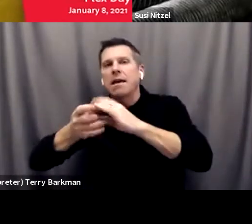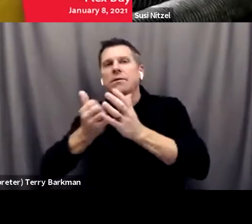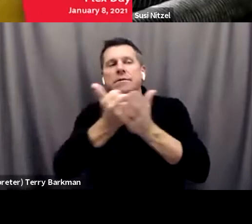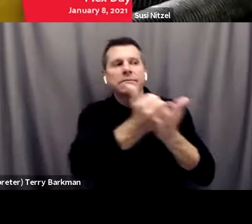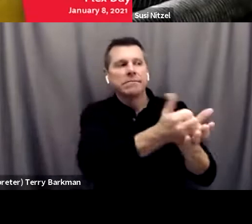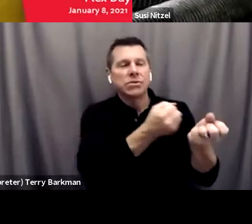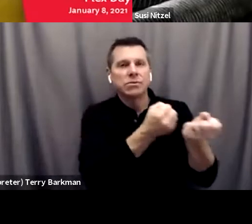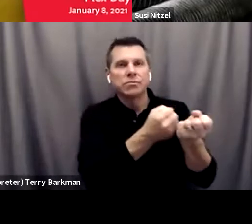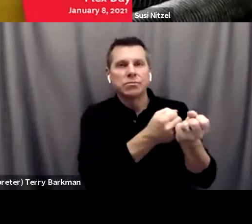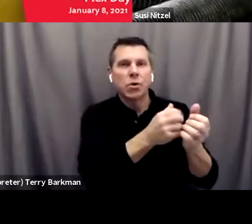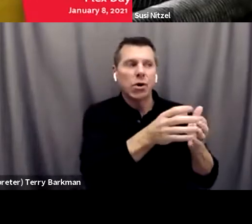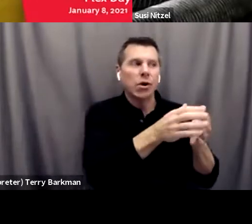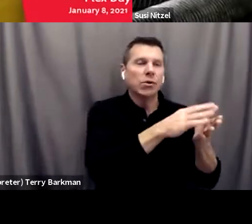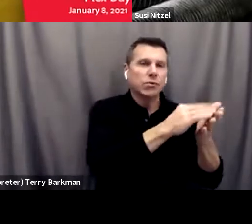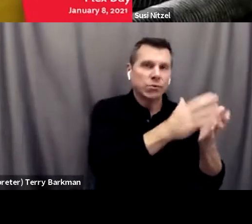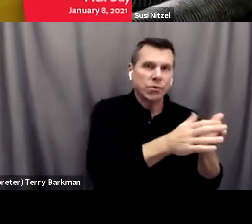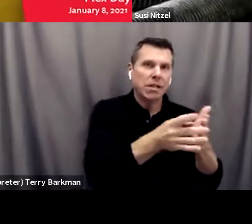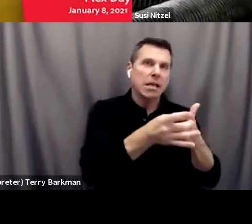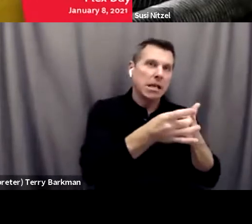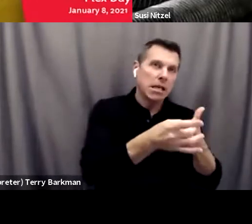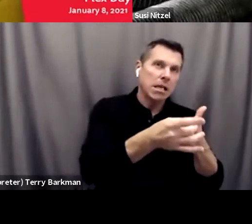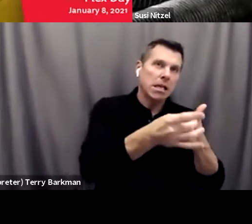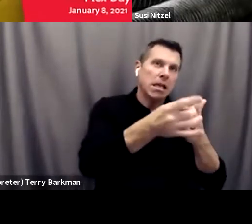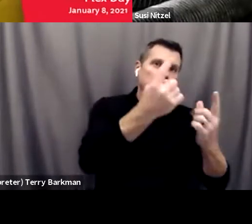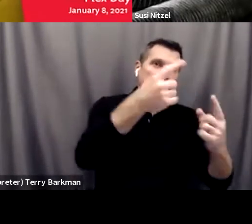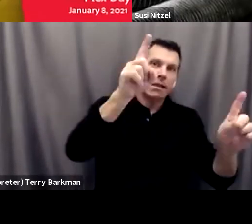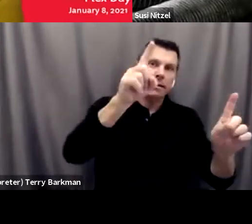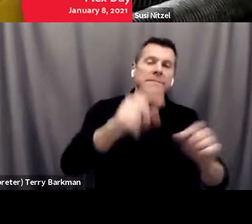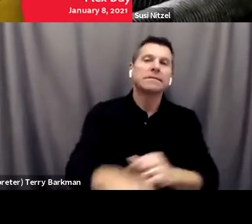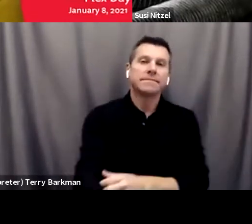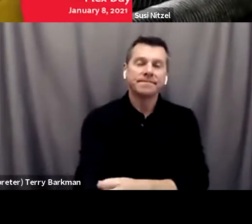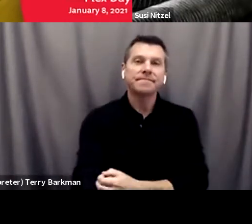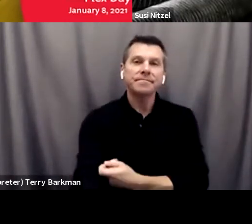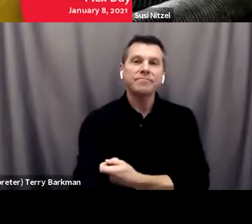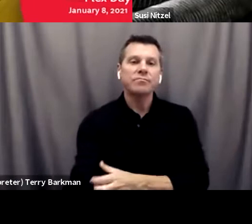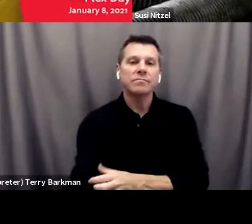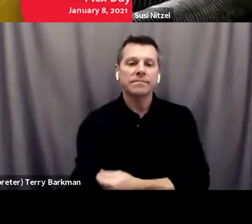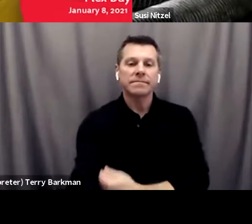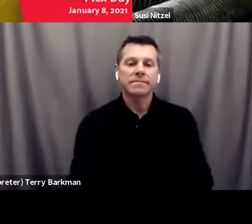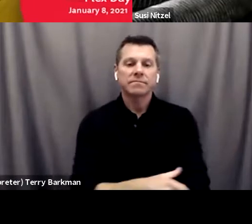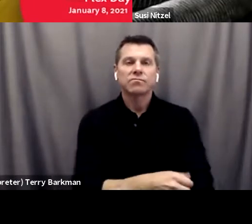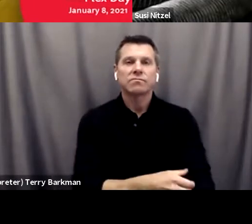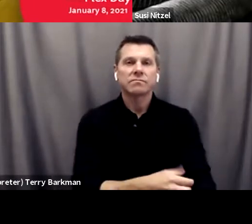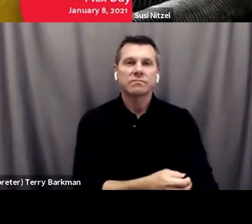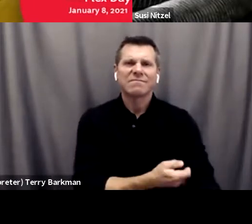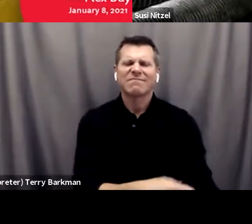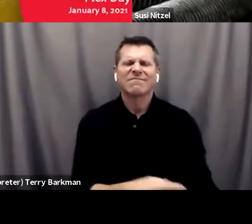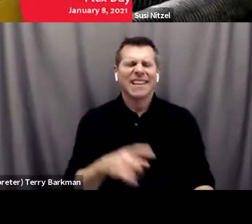our students and to help them be as successful as they can be. And, and so that sometimes we need to think outside of just